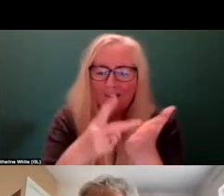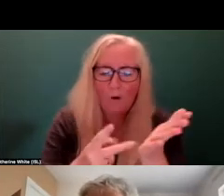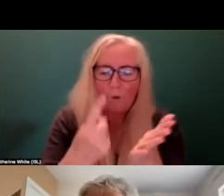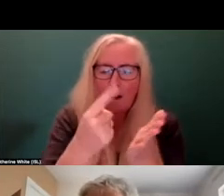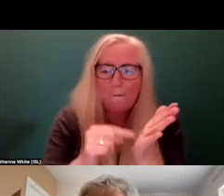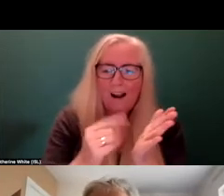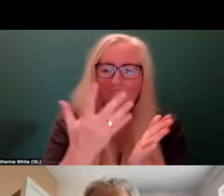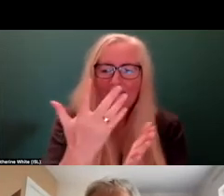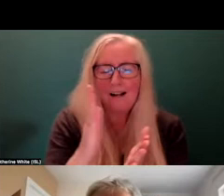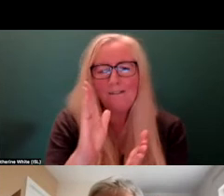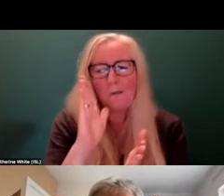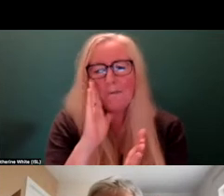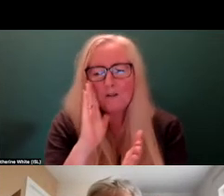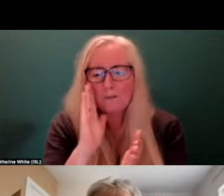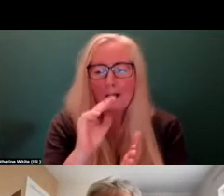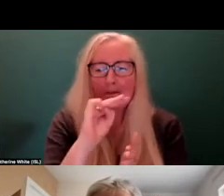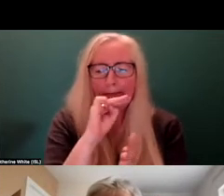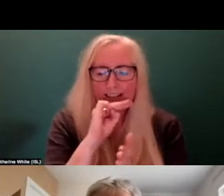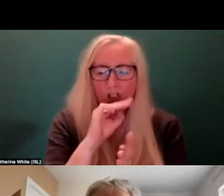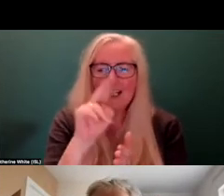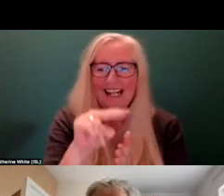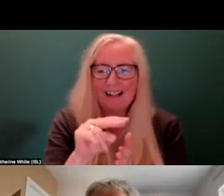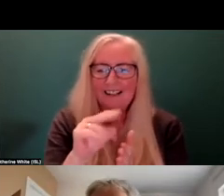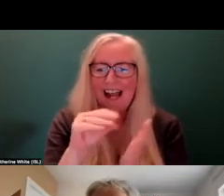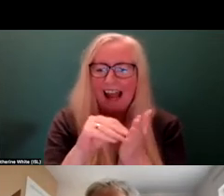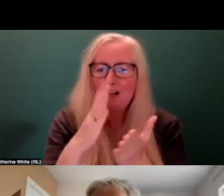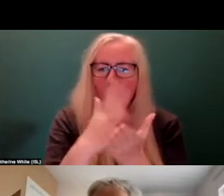the value of one and a half bedroom apartments, because it means that you